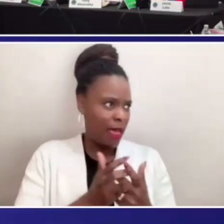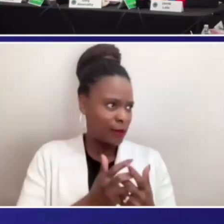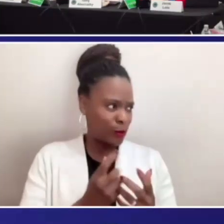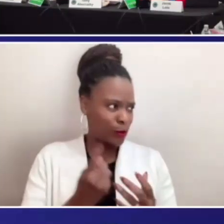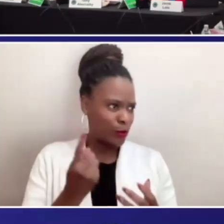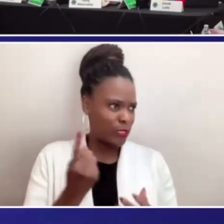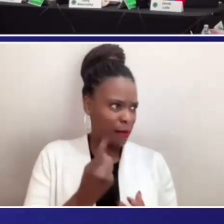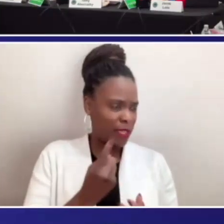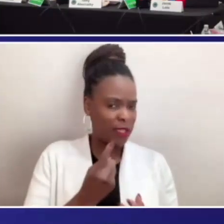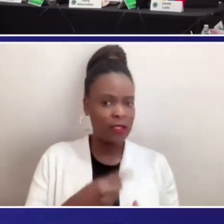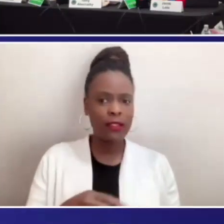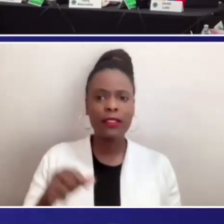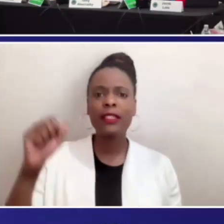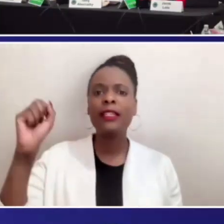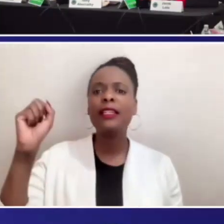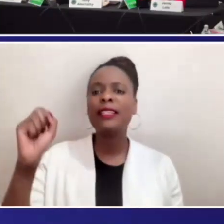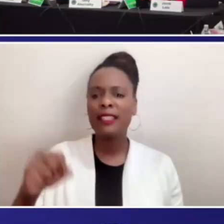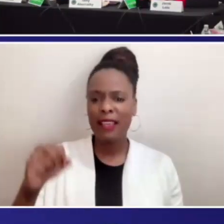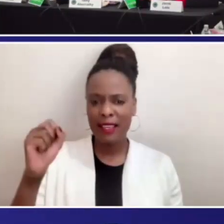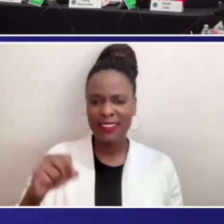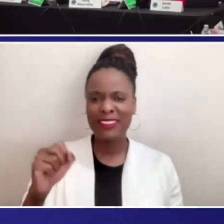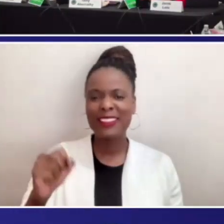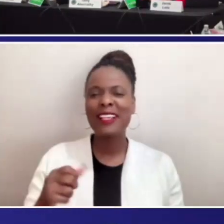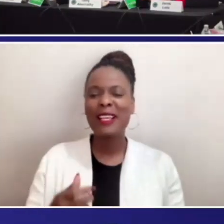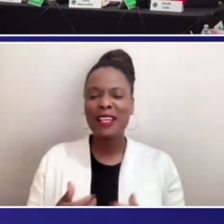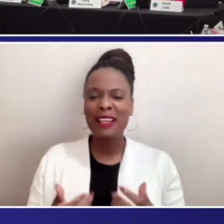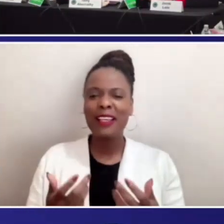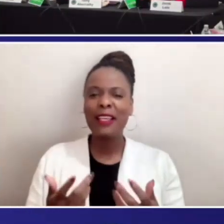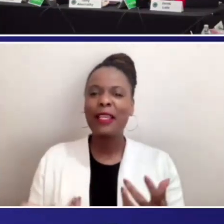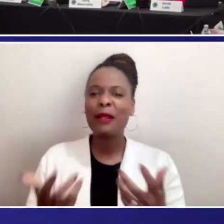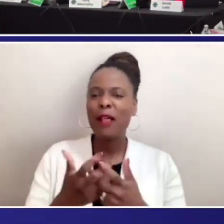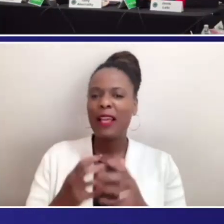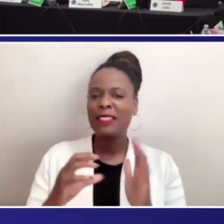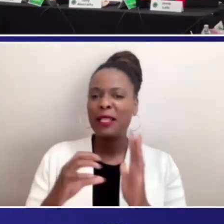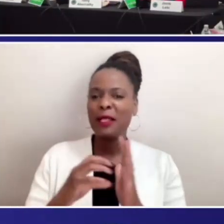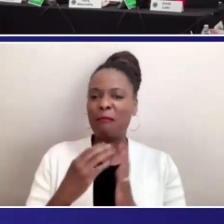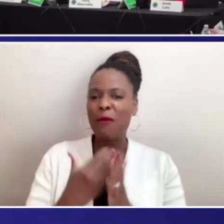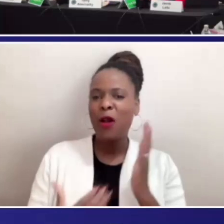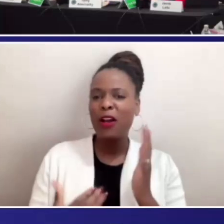It does apply to something. It applies within that part. But it kind of doesn't matter.